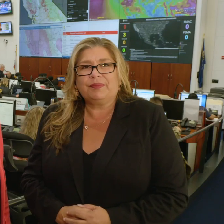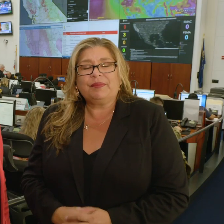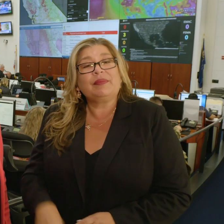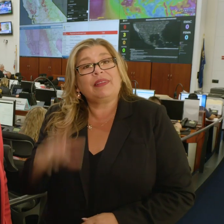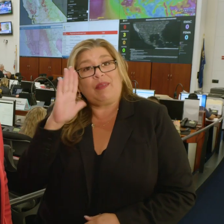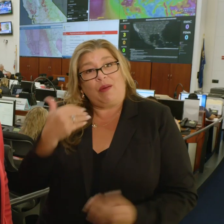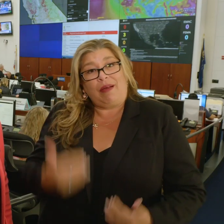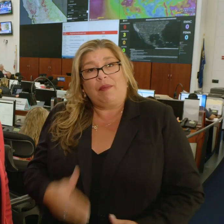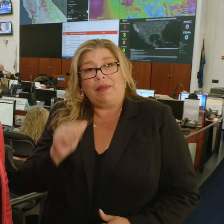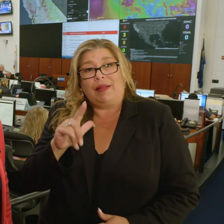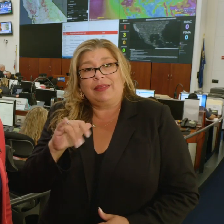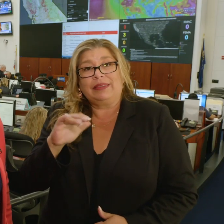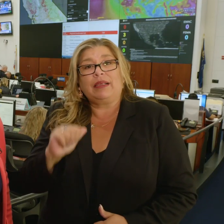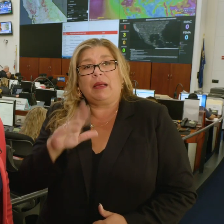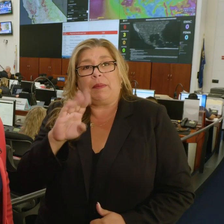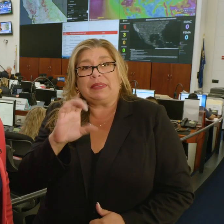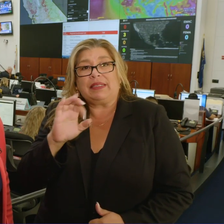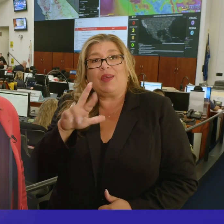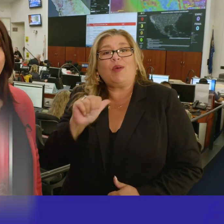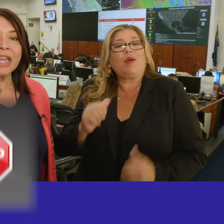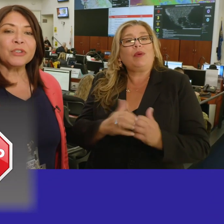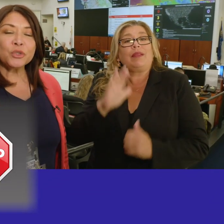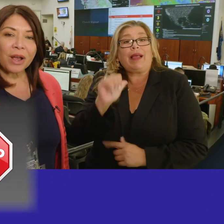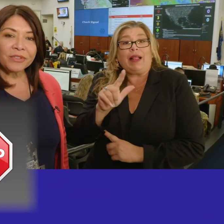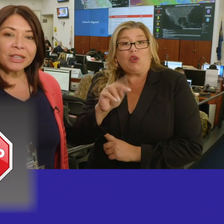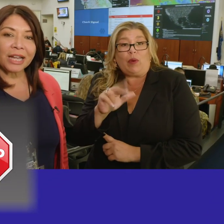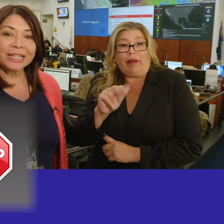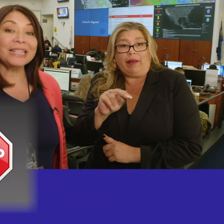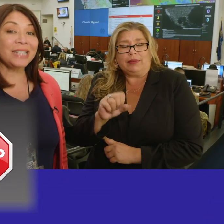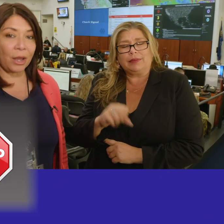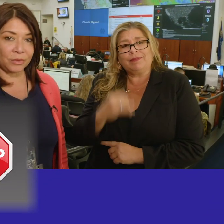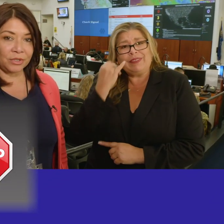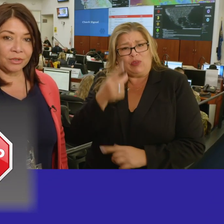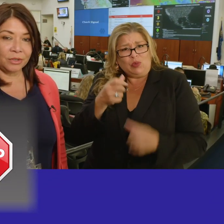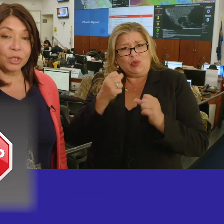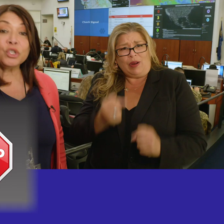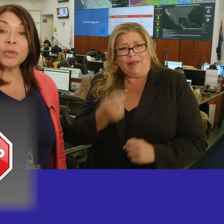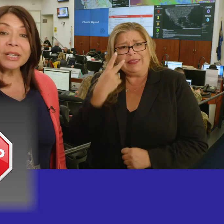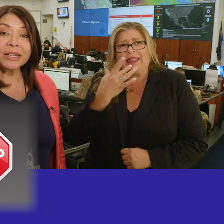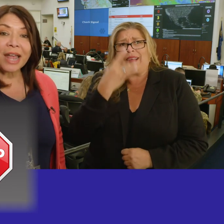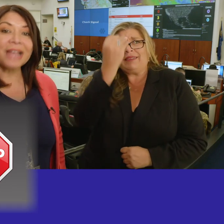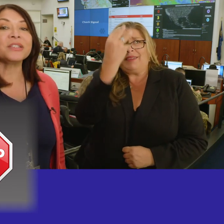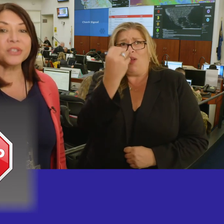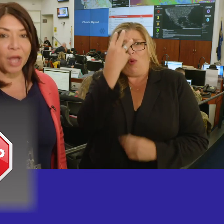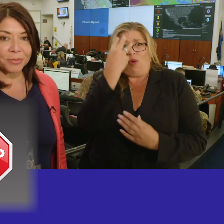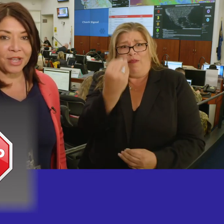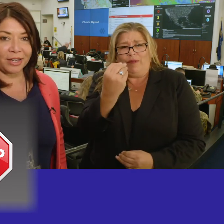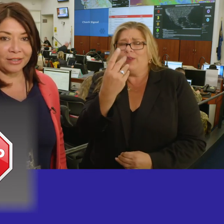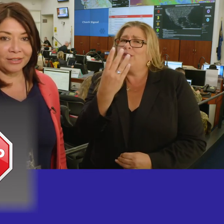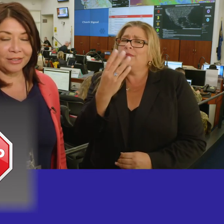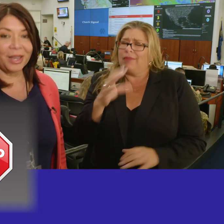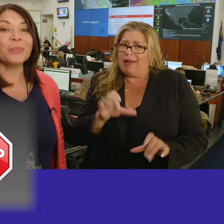I'm Alisa Becerra with Caltrans. If a traffic light is out, treat it as a stop sign and